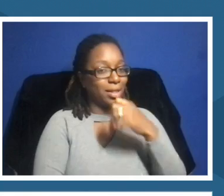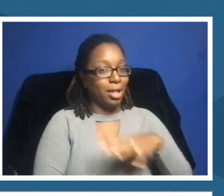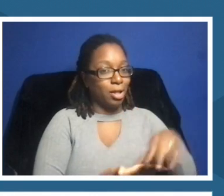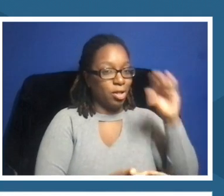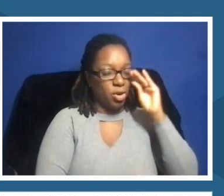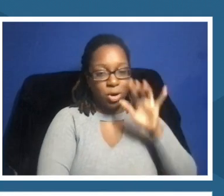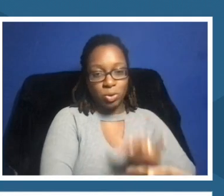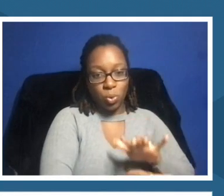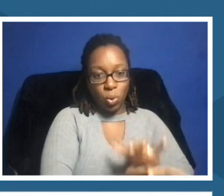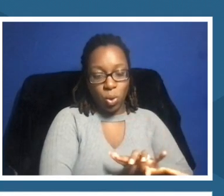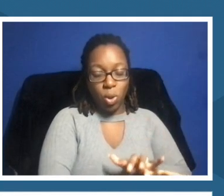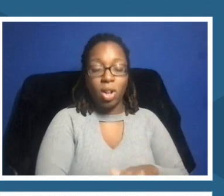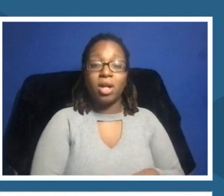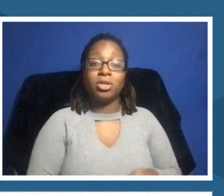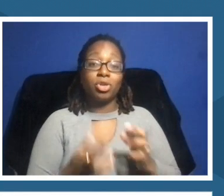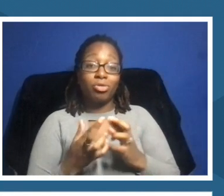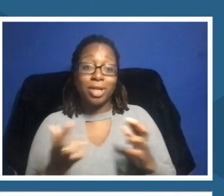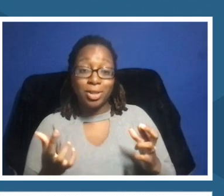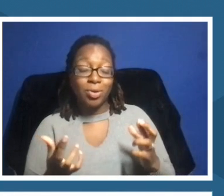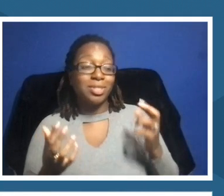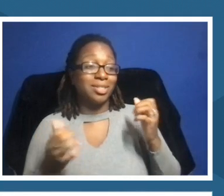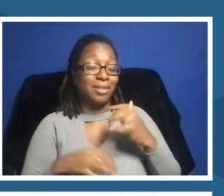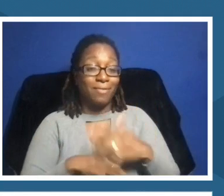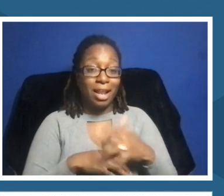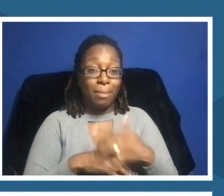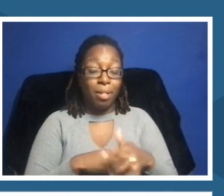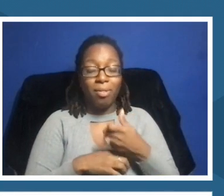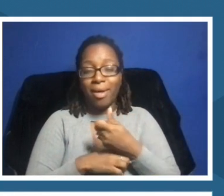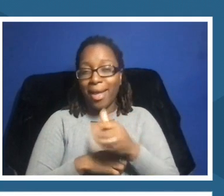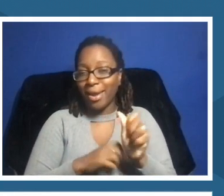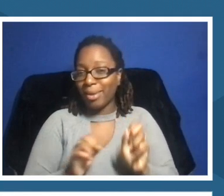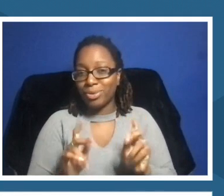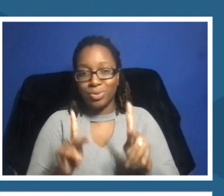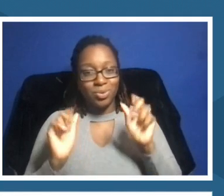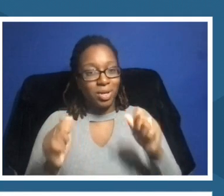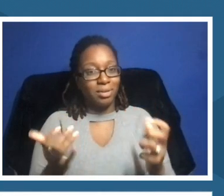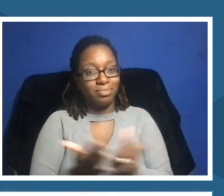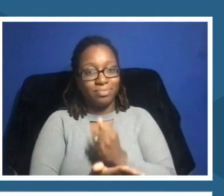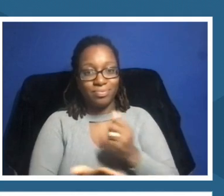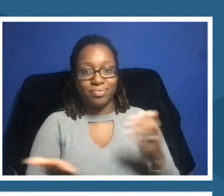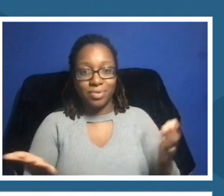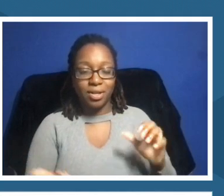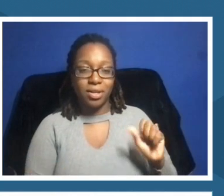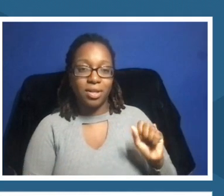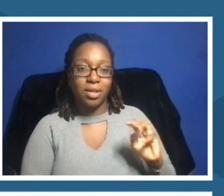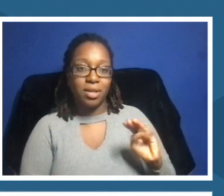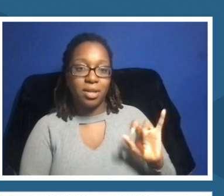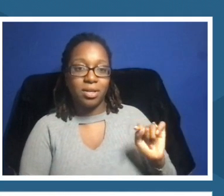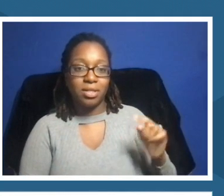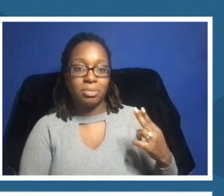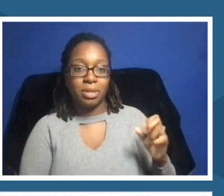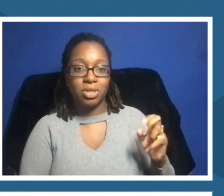for all of you to access at any time at the smithsonian and so if we can go to